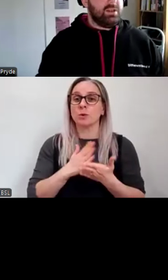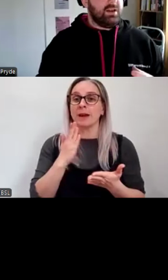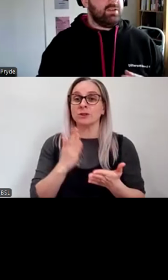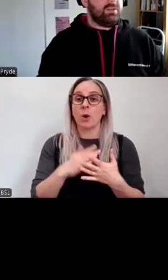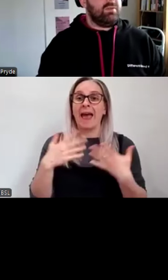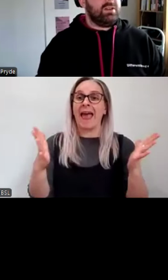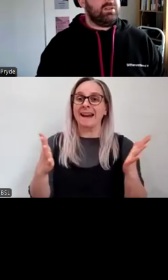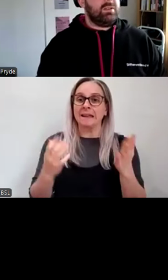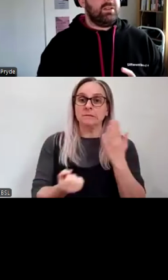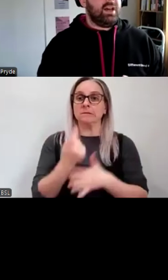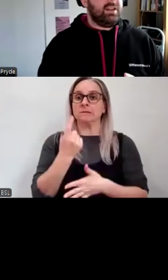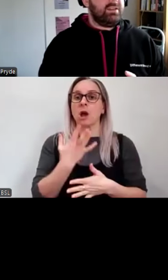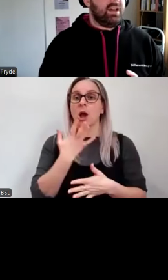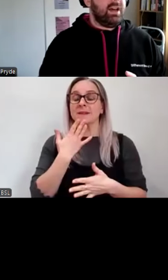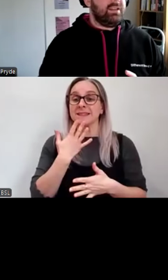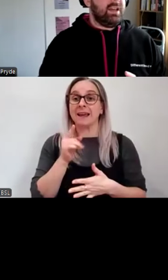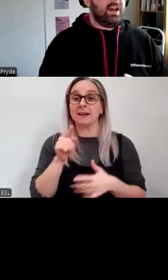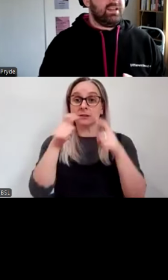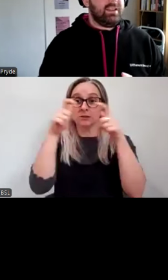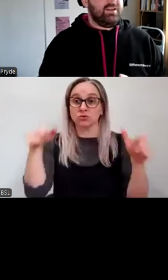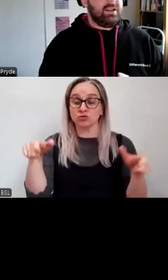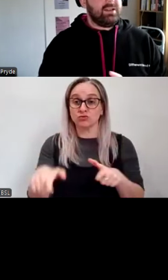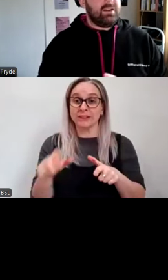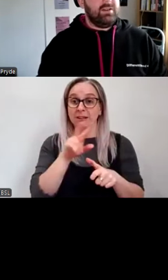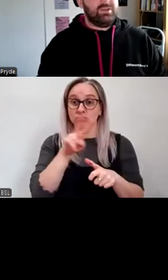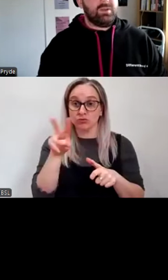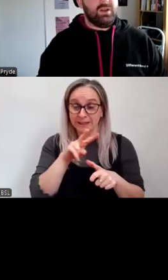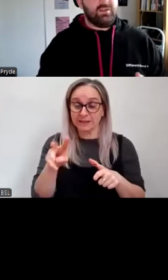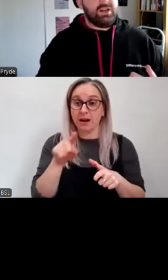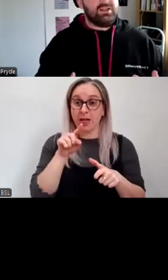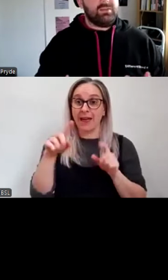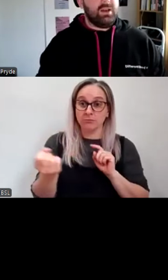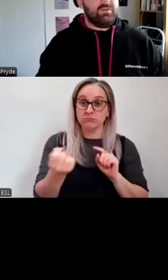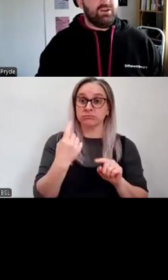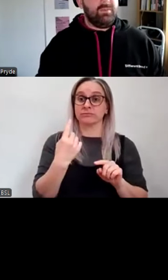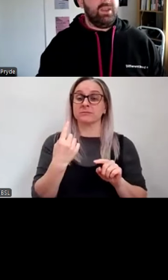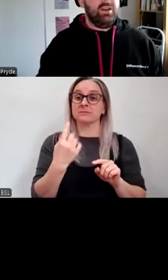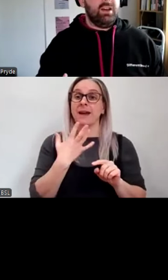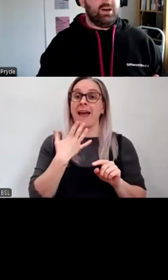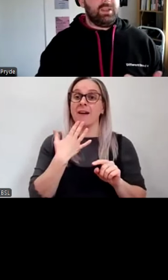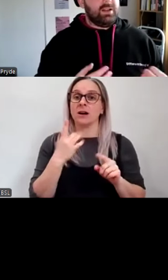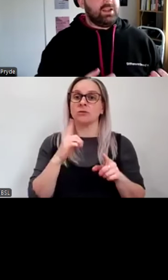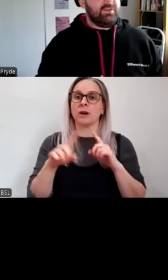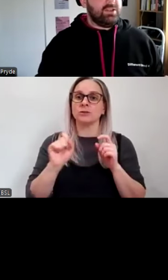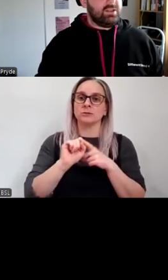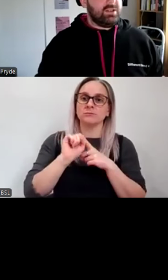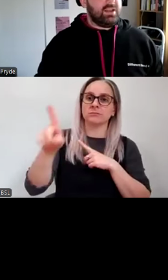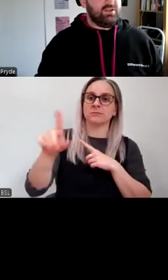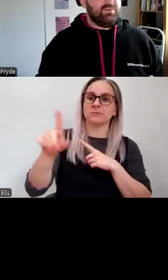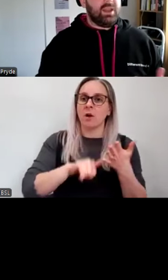we tell the screen reader that there is an error. If they try to submit a form, update a live region and tell them